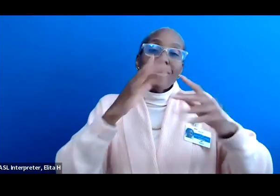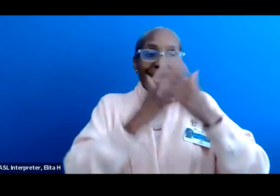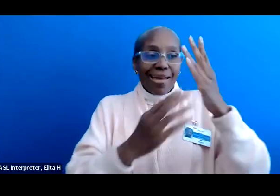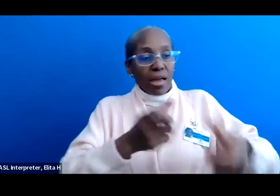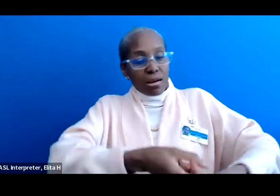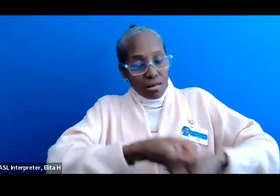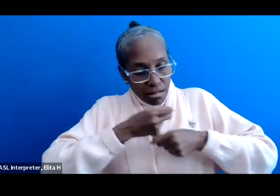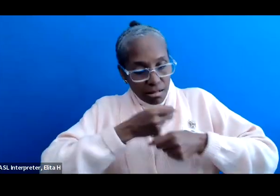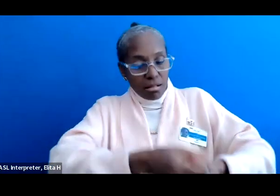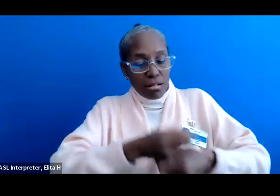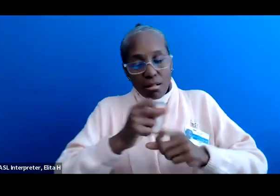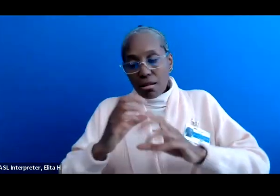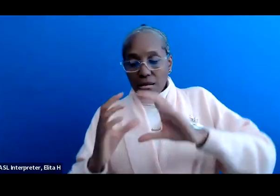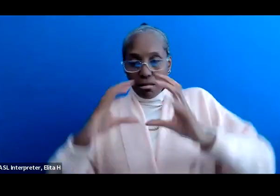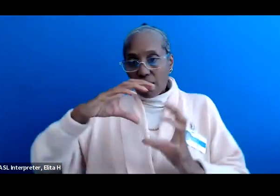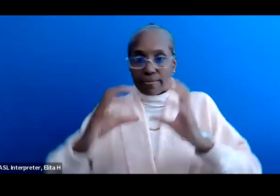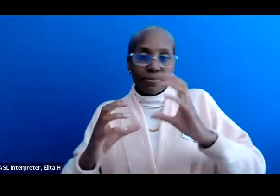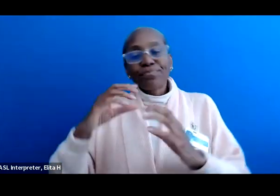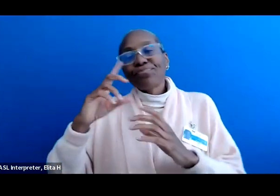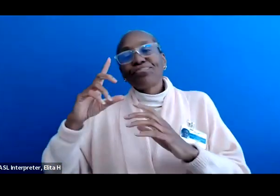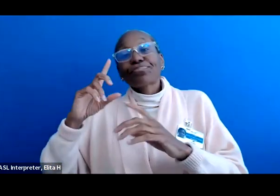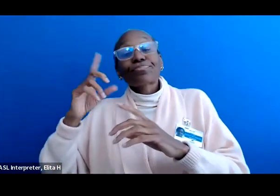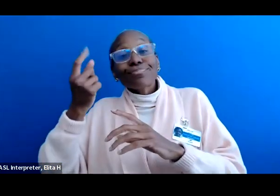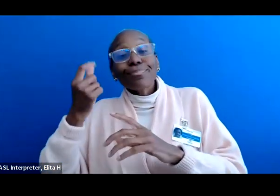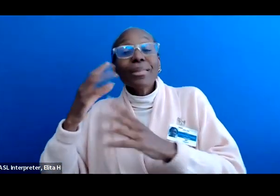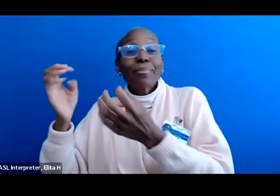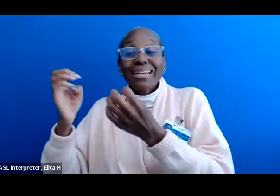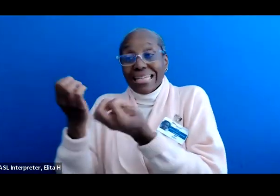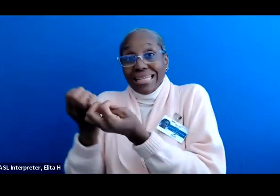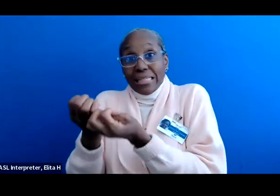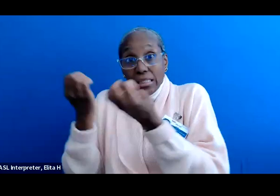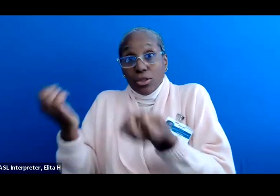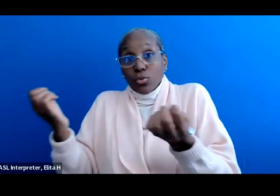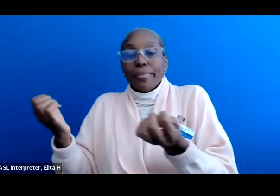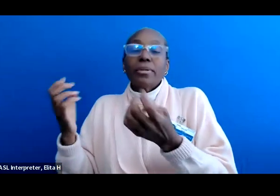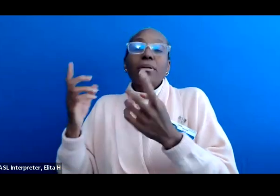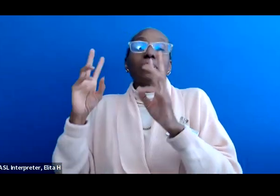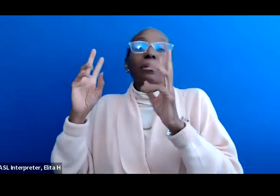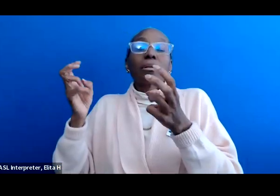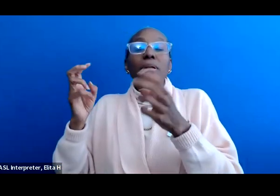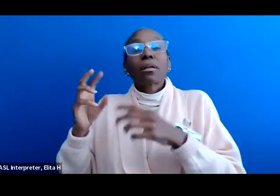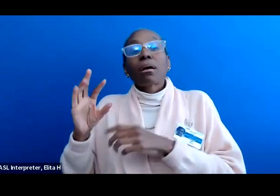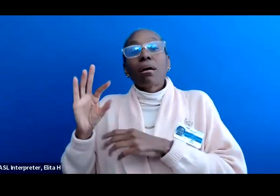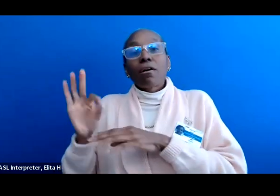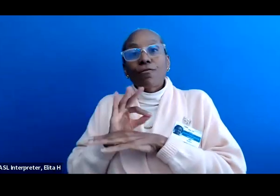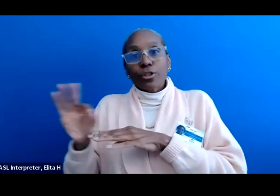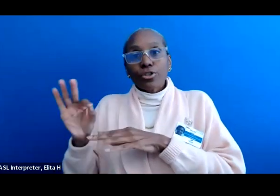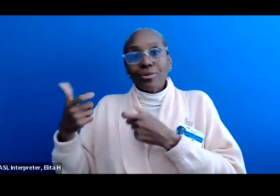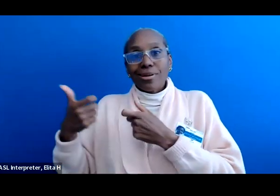But the more exercises that you can do with equipment, like functional electrical stimulation or standing, it helps build muscles.